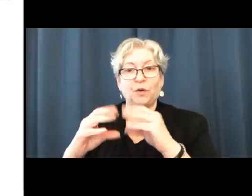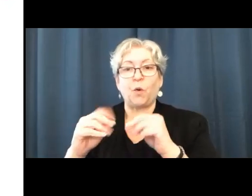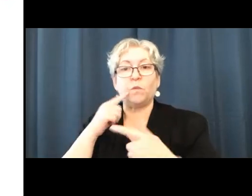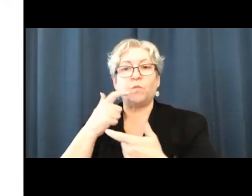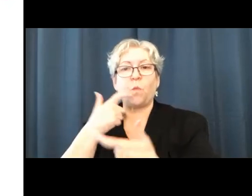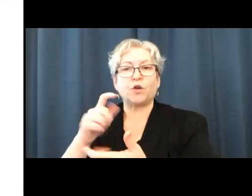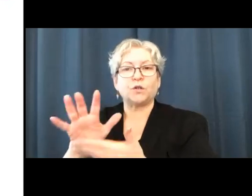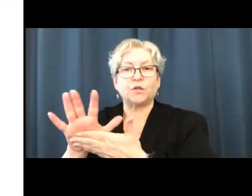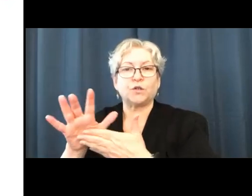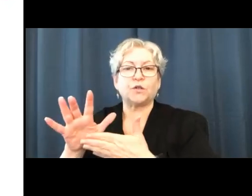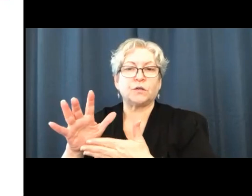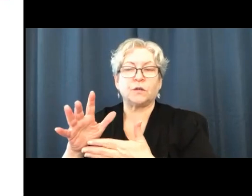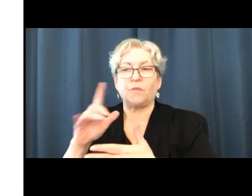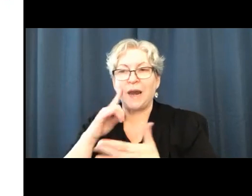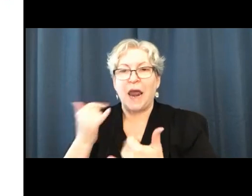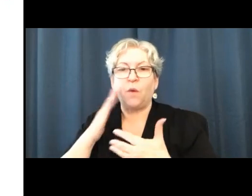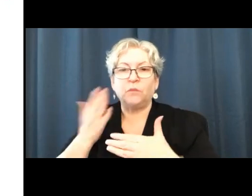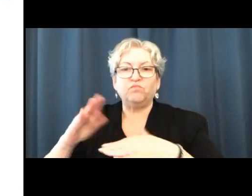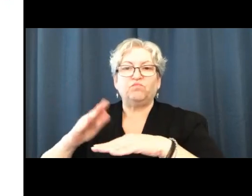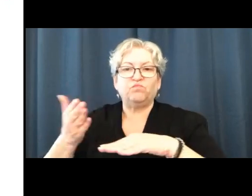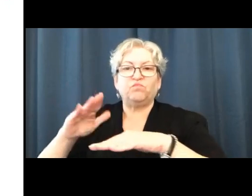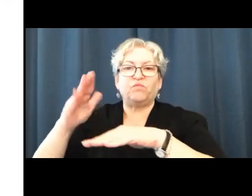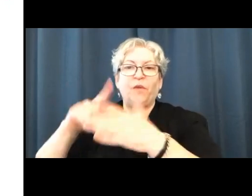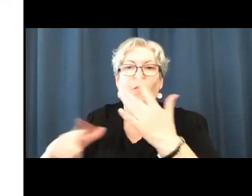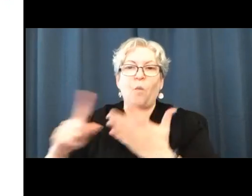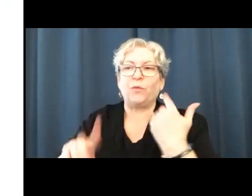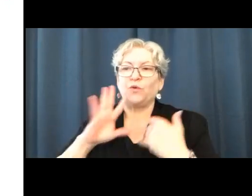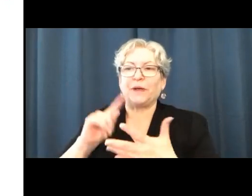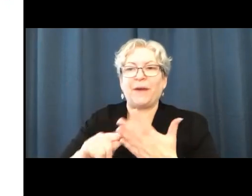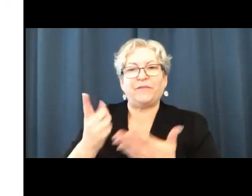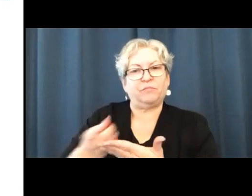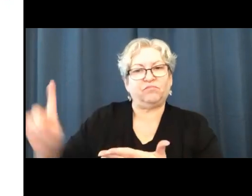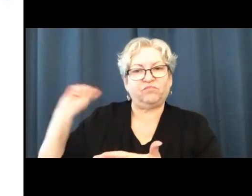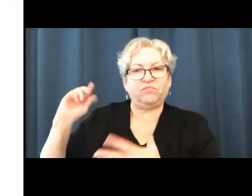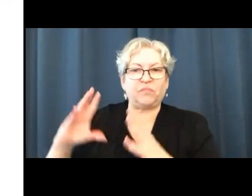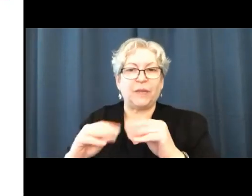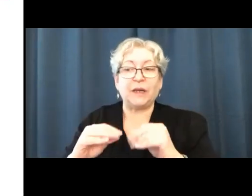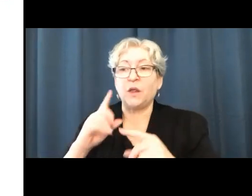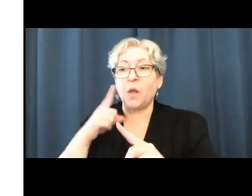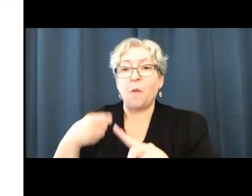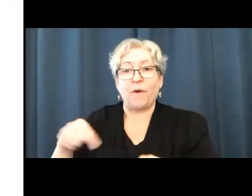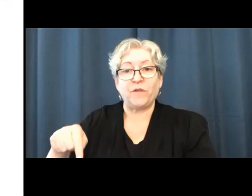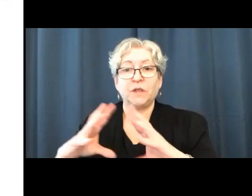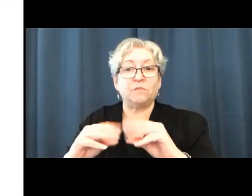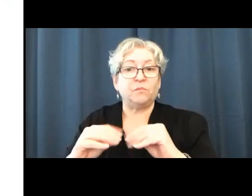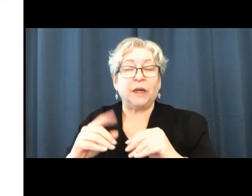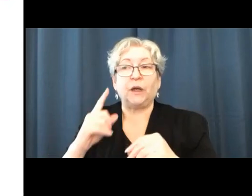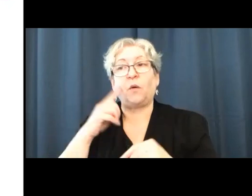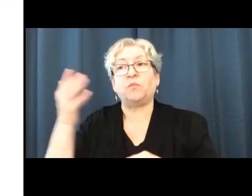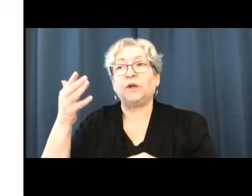because we're gonna be building on a lot of the concepts we talked about. The purpose of this presentation is to get a little bit more practical